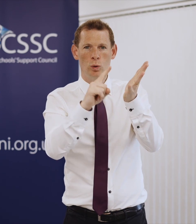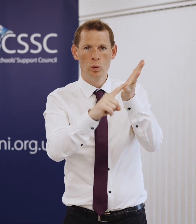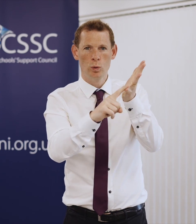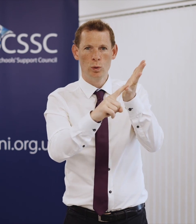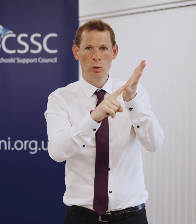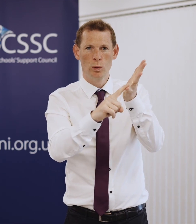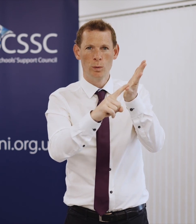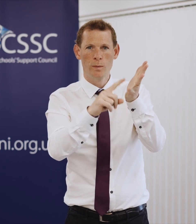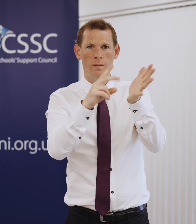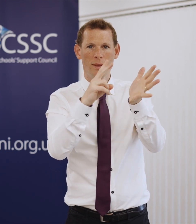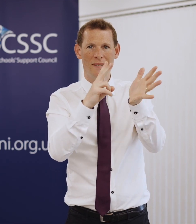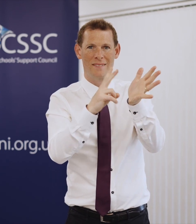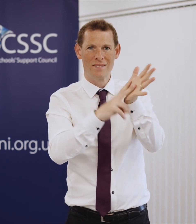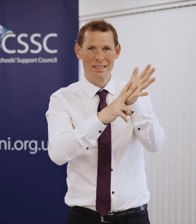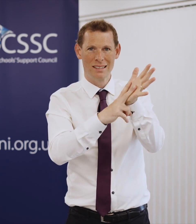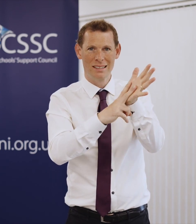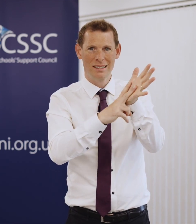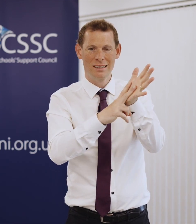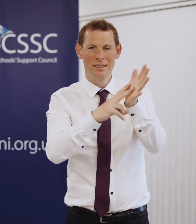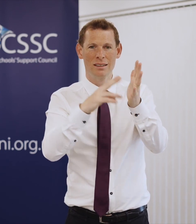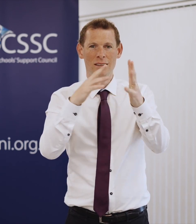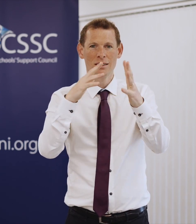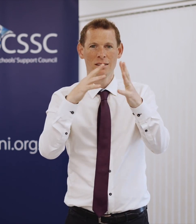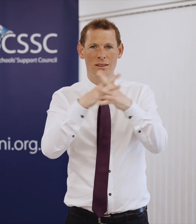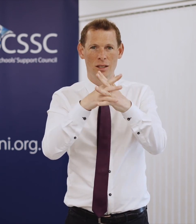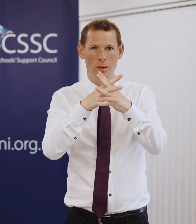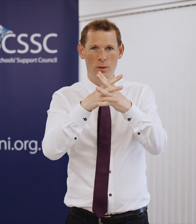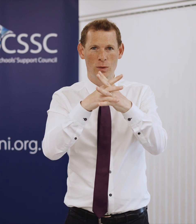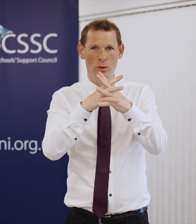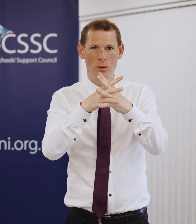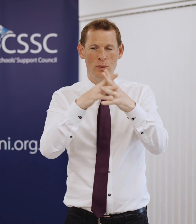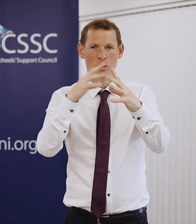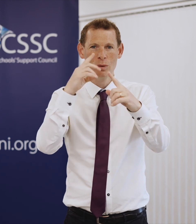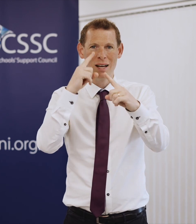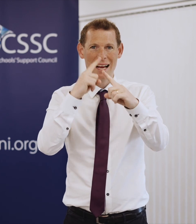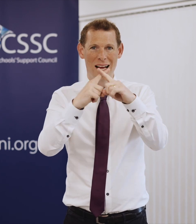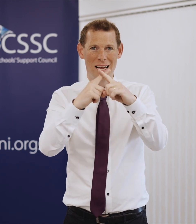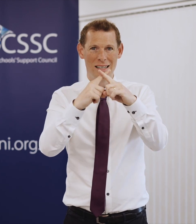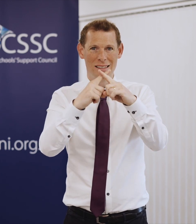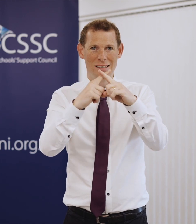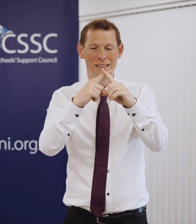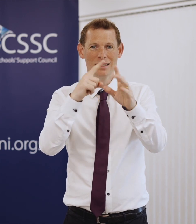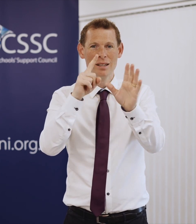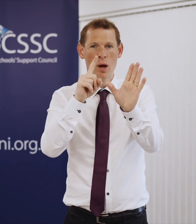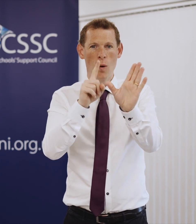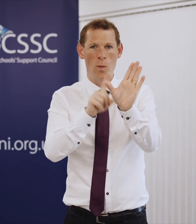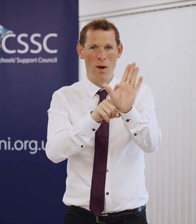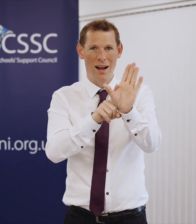U V W X